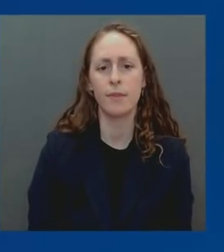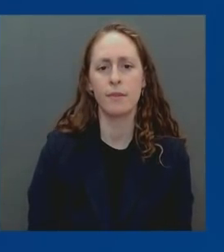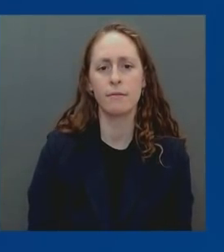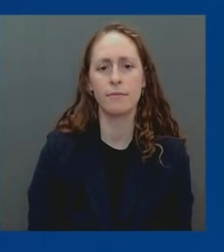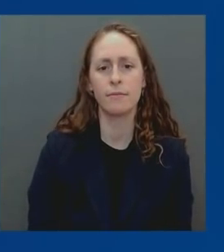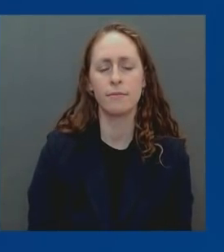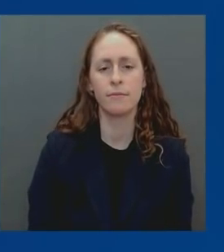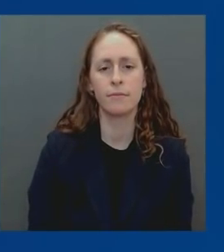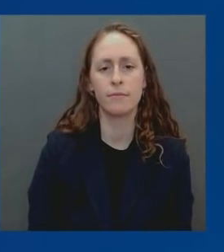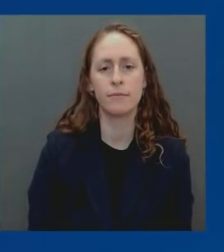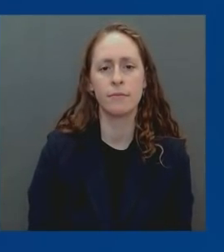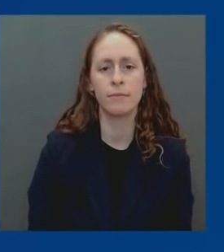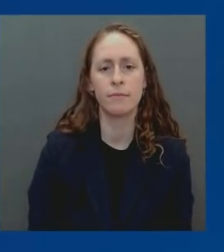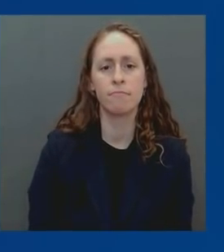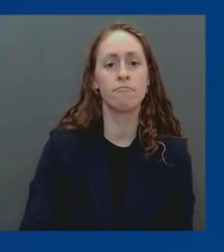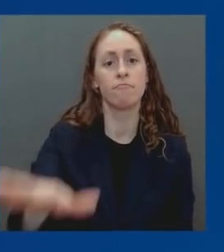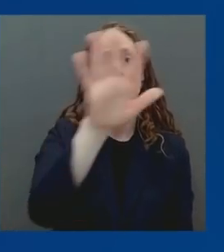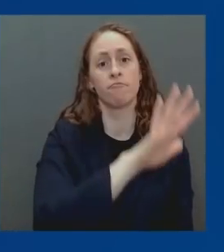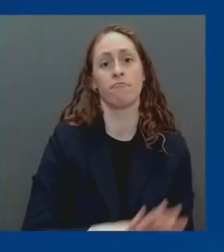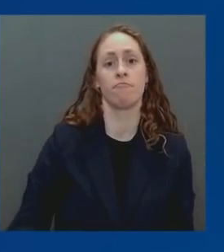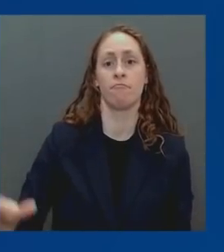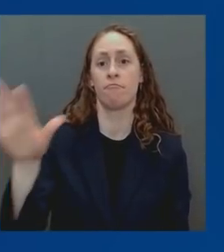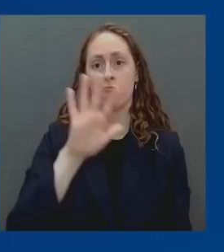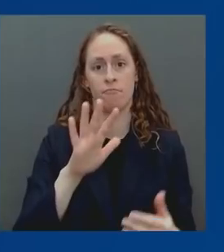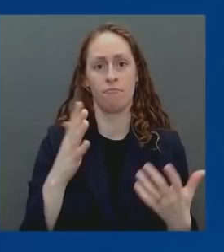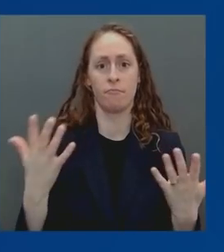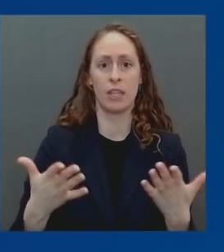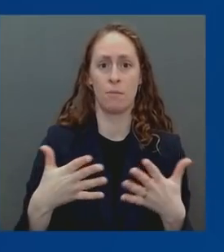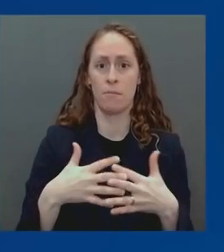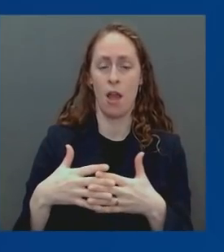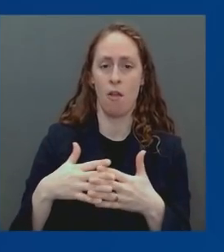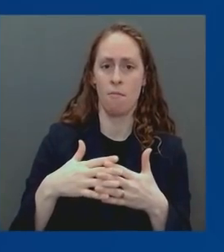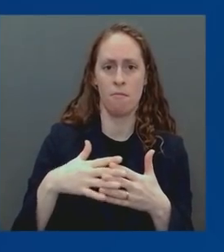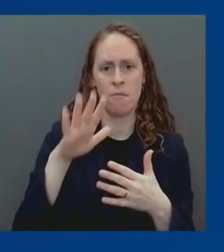Eligibility is five months or greater for the mRNA vaccines --